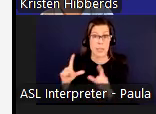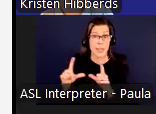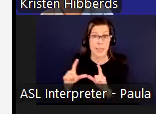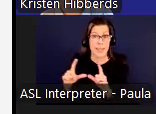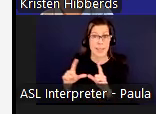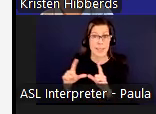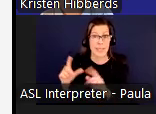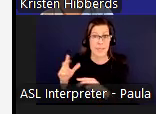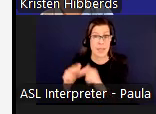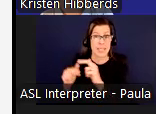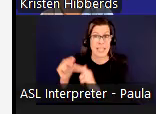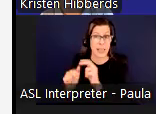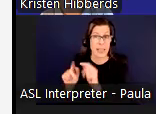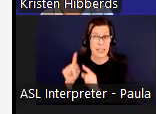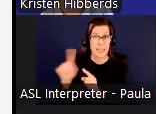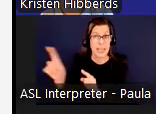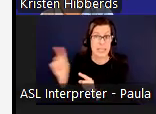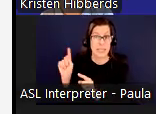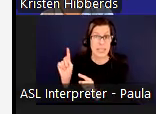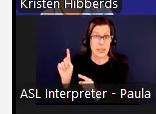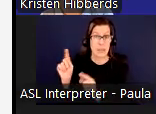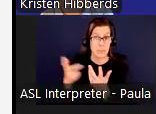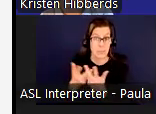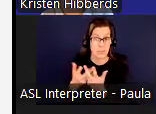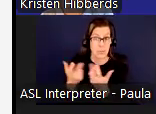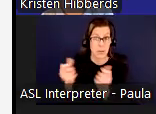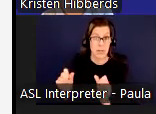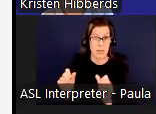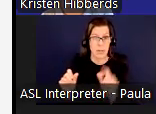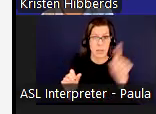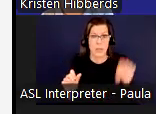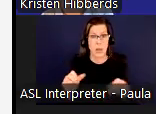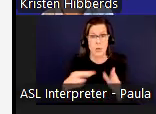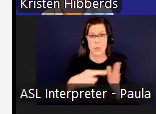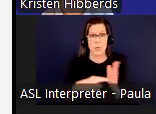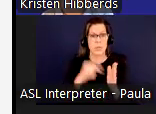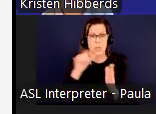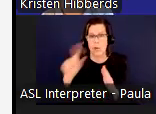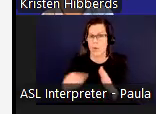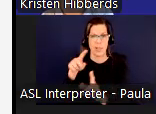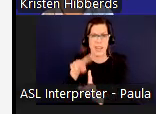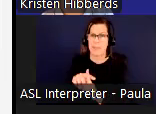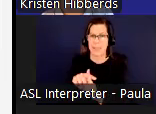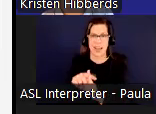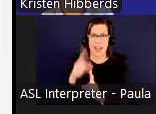But I mean this obviously doesn't, these rules don't only apply to licensed facilities.